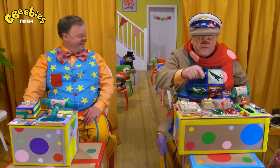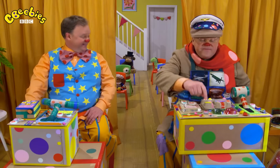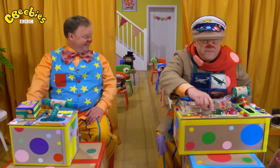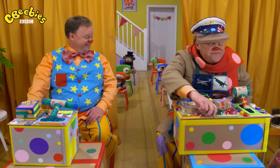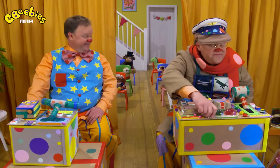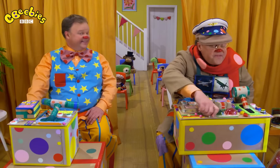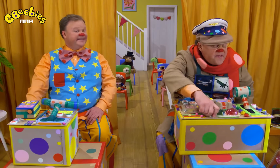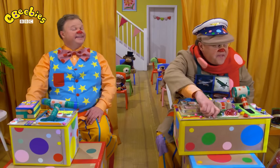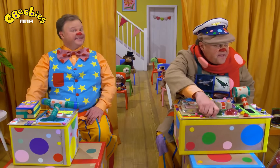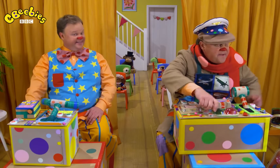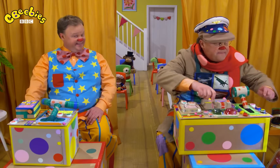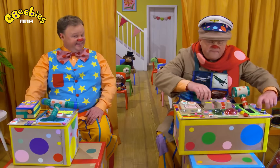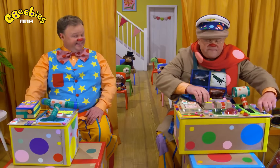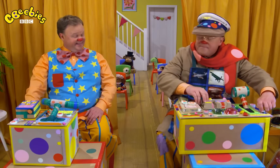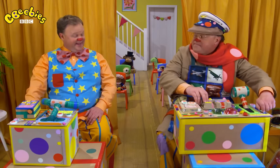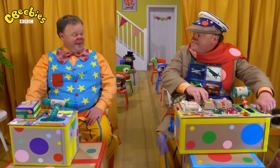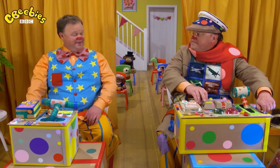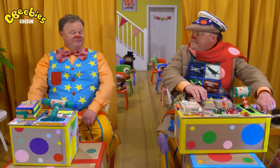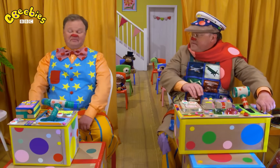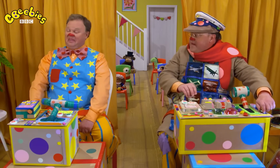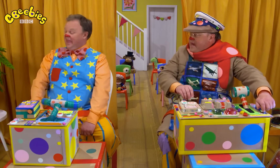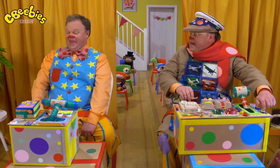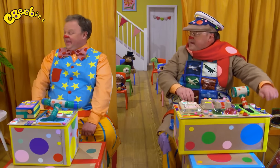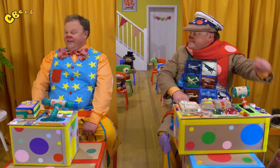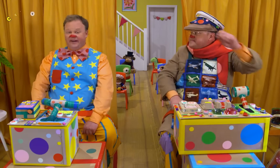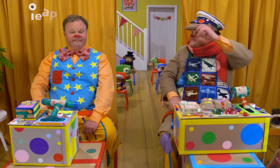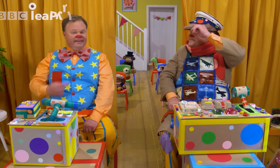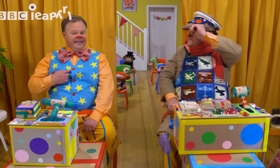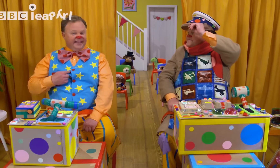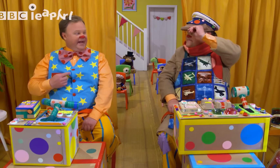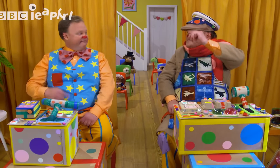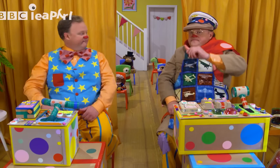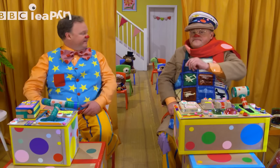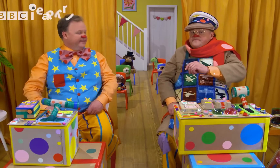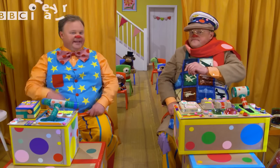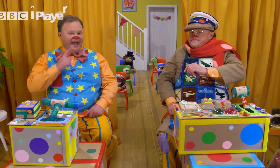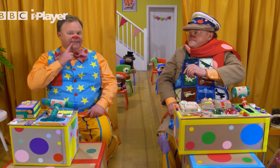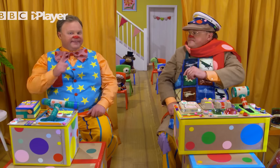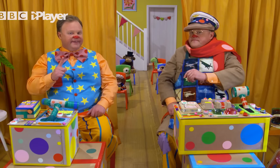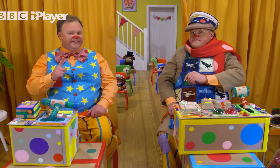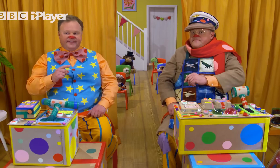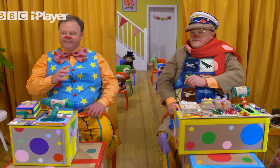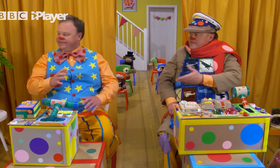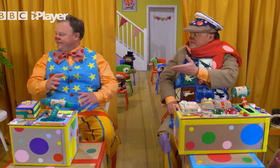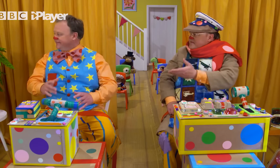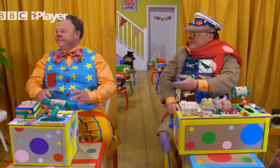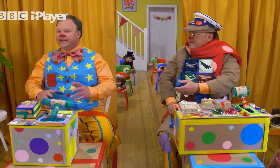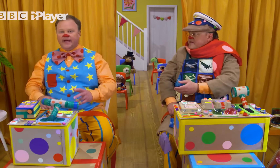are you going to make an announcement mr tumble yeah well me an announcement for the passengers